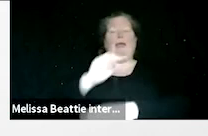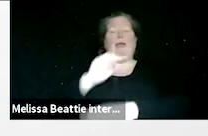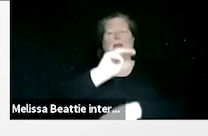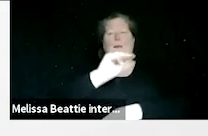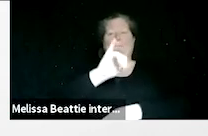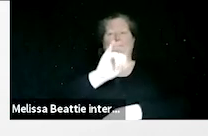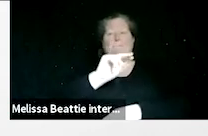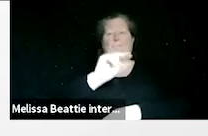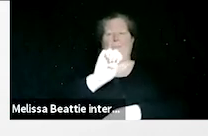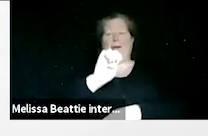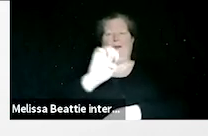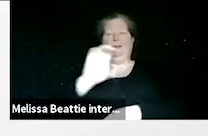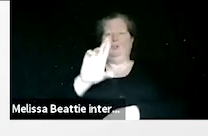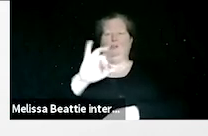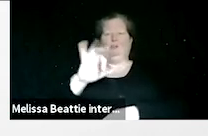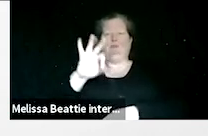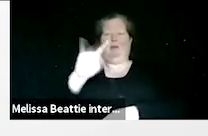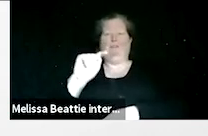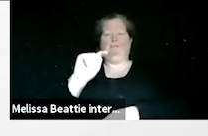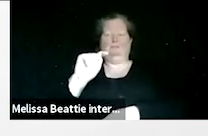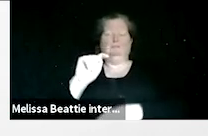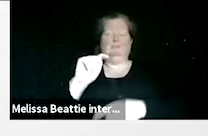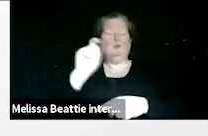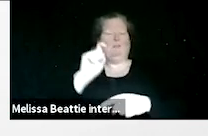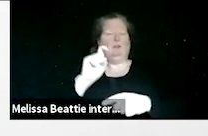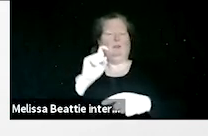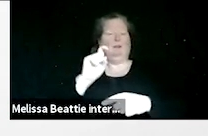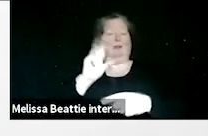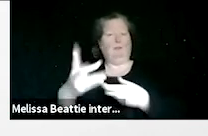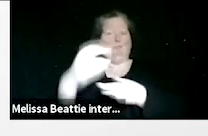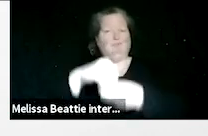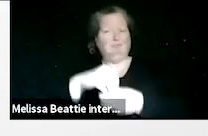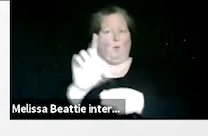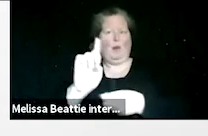Rick Mislan: Yeah. But yeah, no, I get it. Interesting. Another question. How much